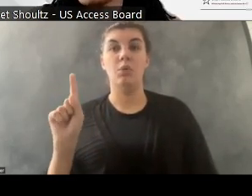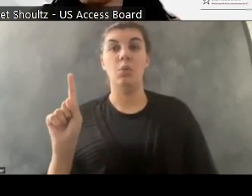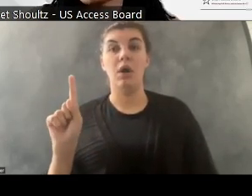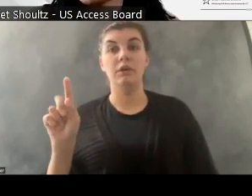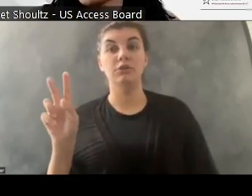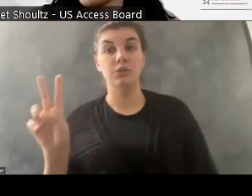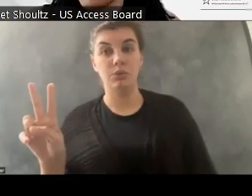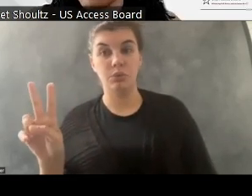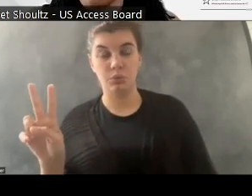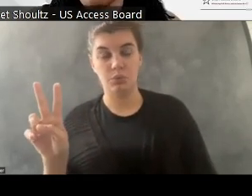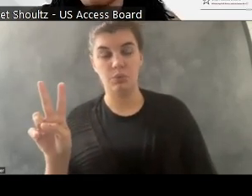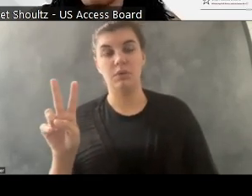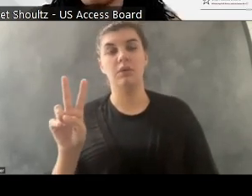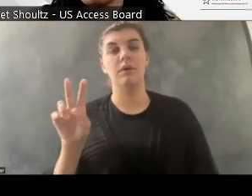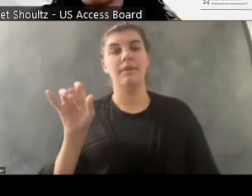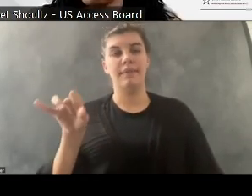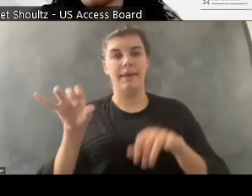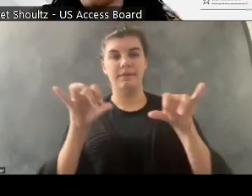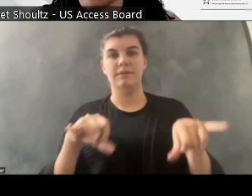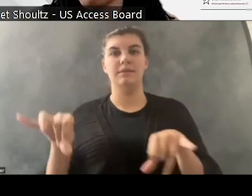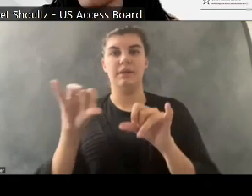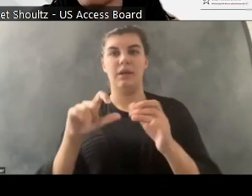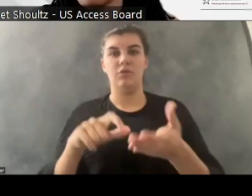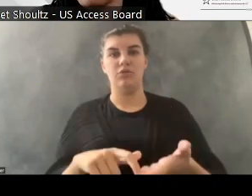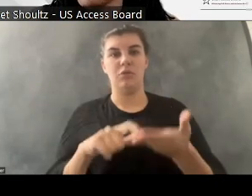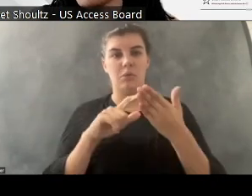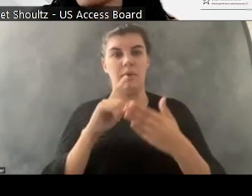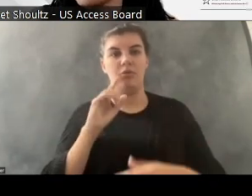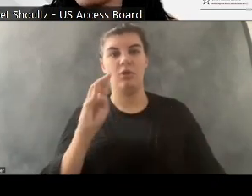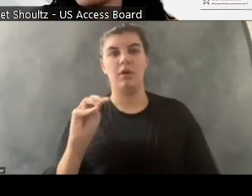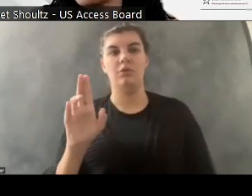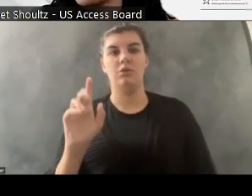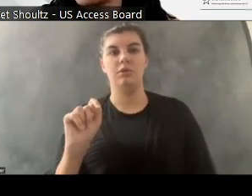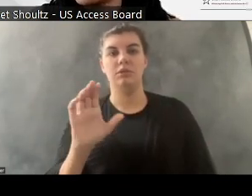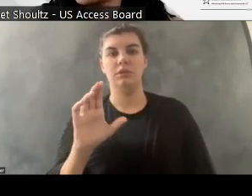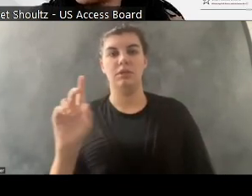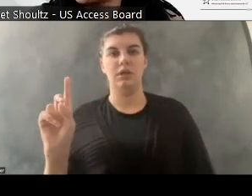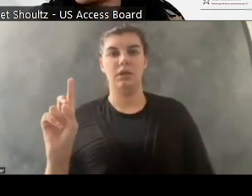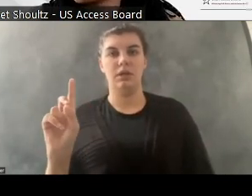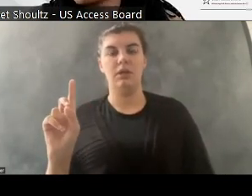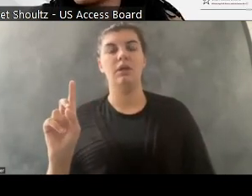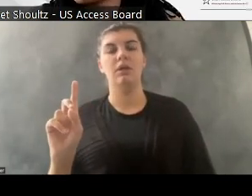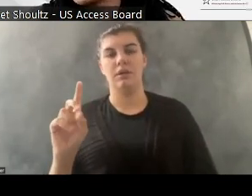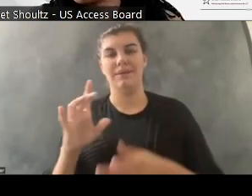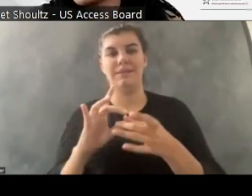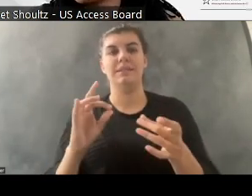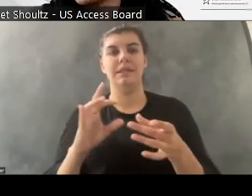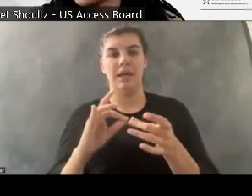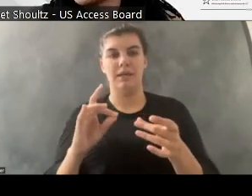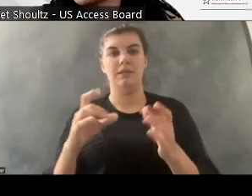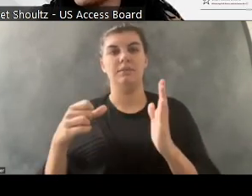which is a standard requirement in MUTCD that states push button locator